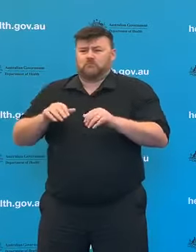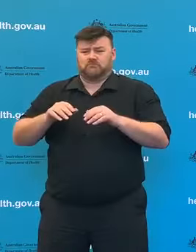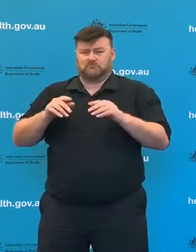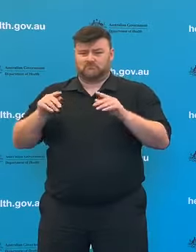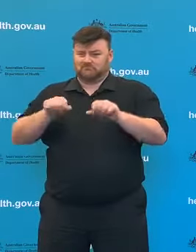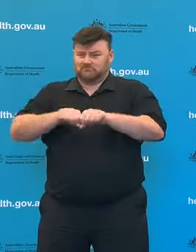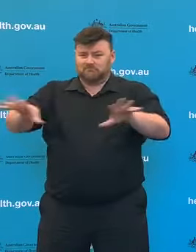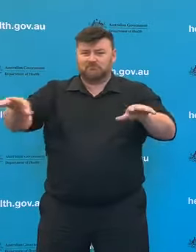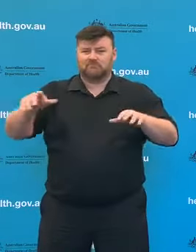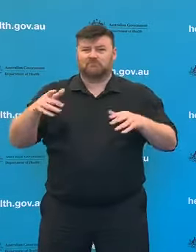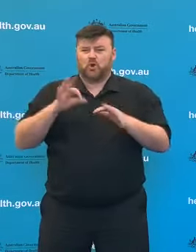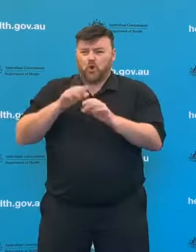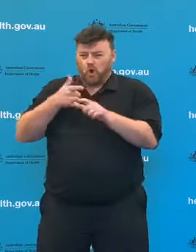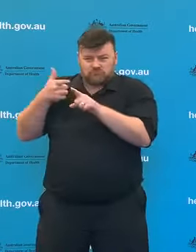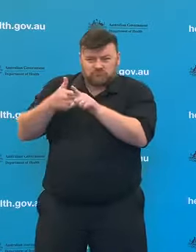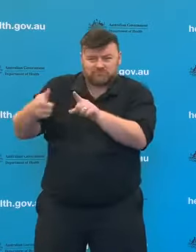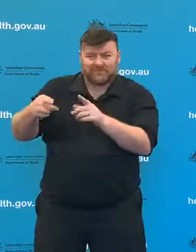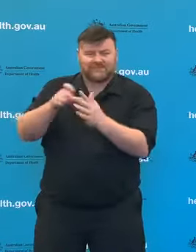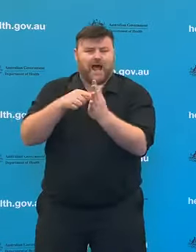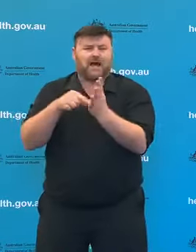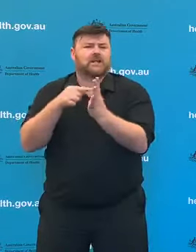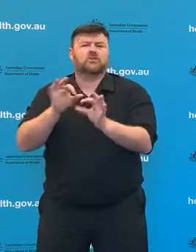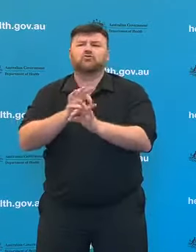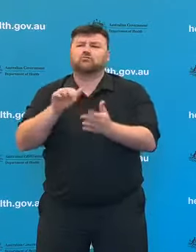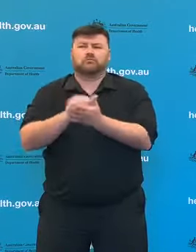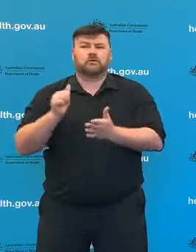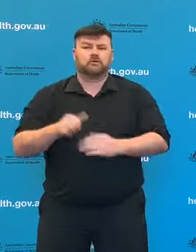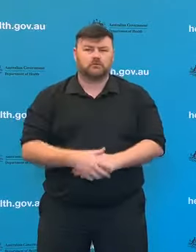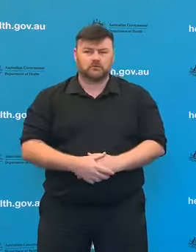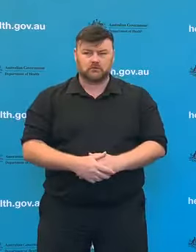Thank you so the National Cabinet has established a subcommittee of the